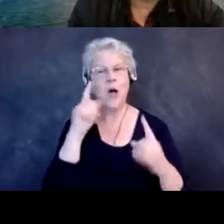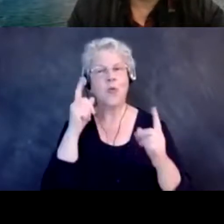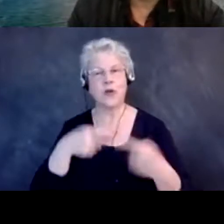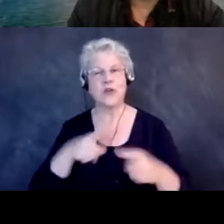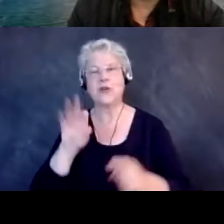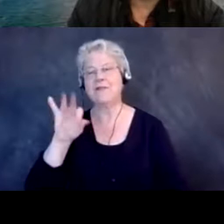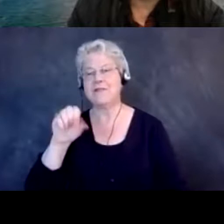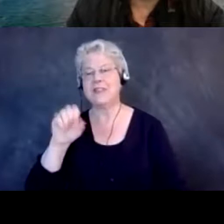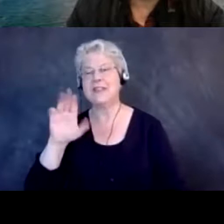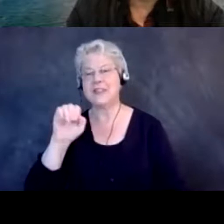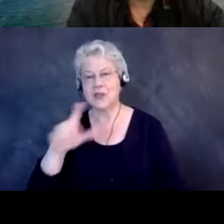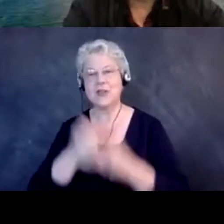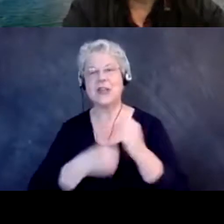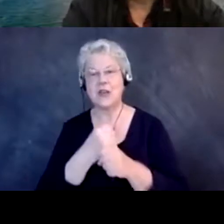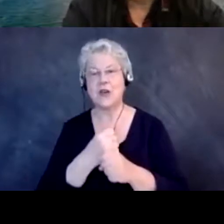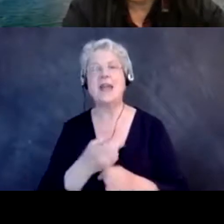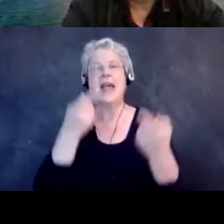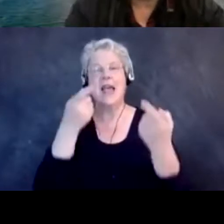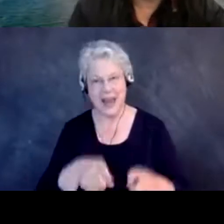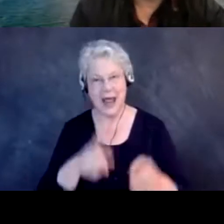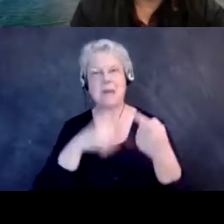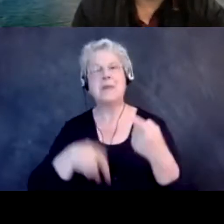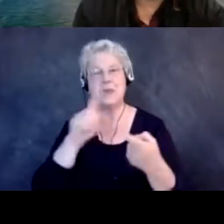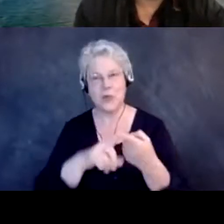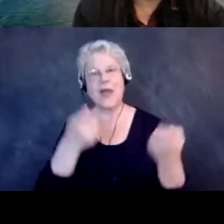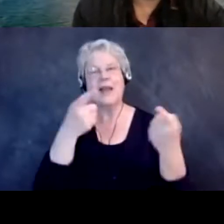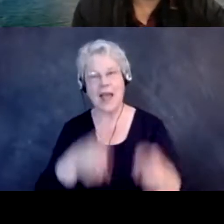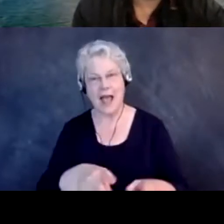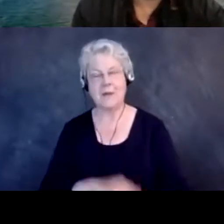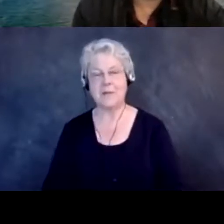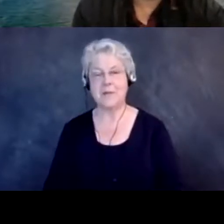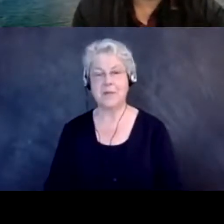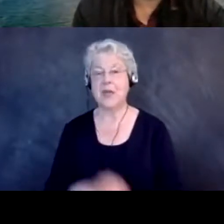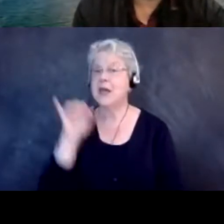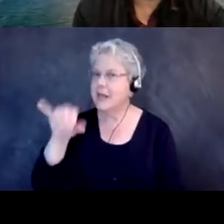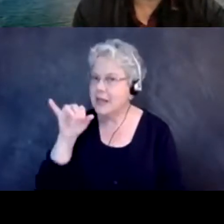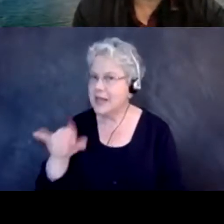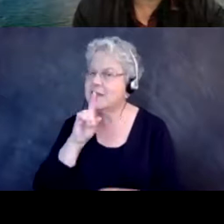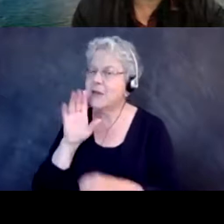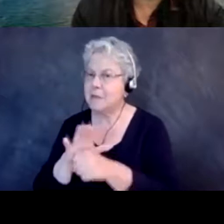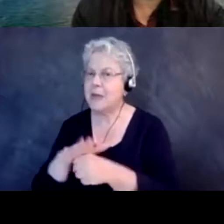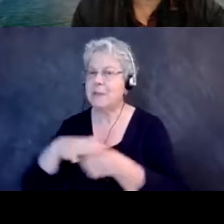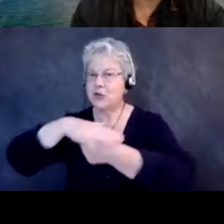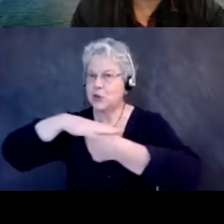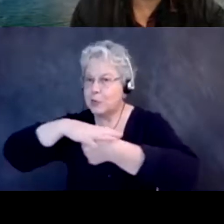happens when it happens. Commitment to place. It's definitely a place -- it's definitely place-based,